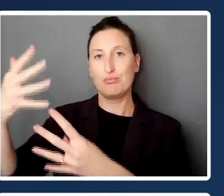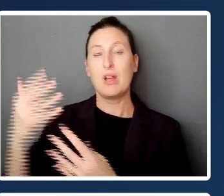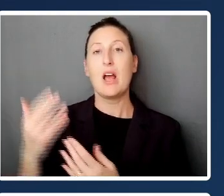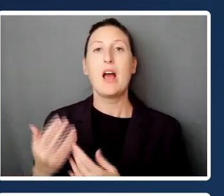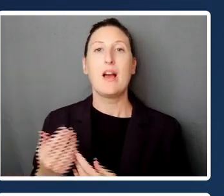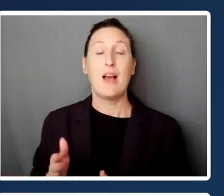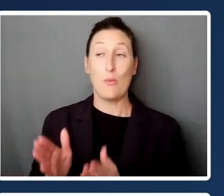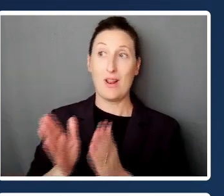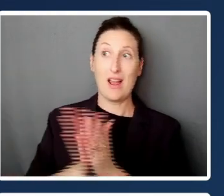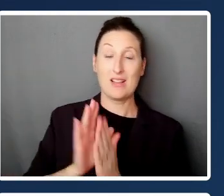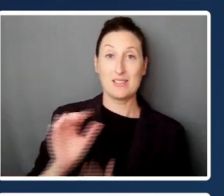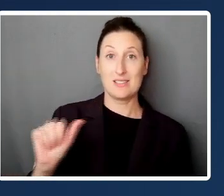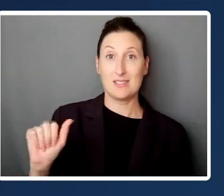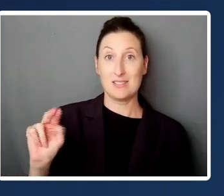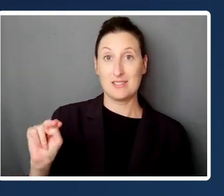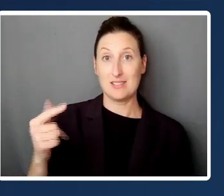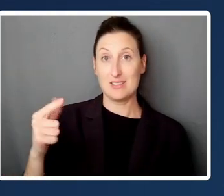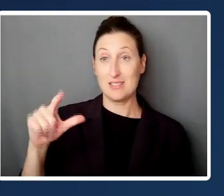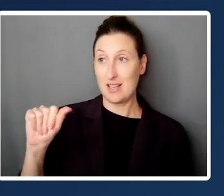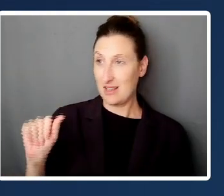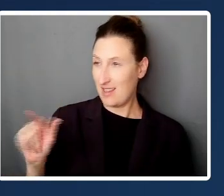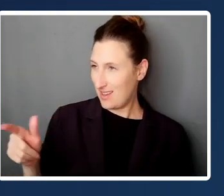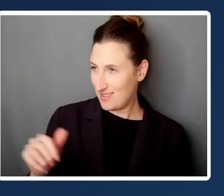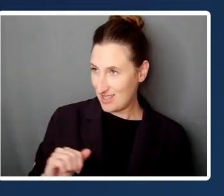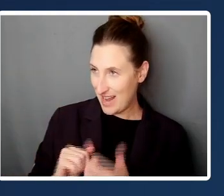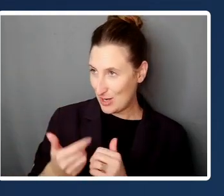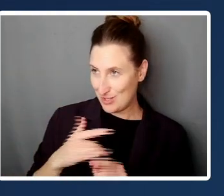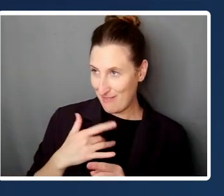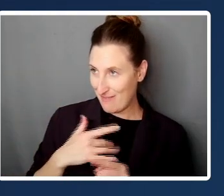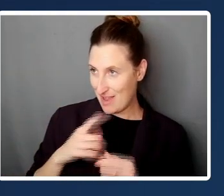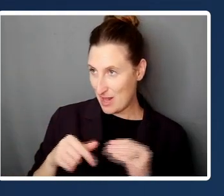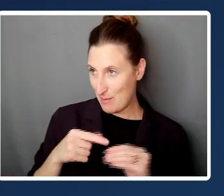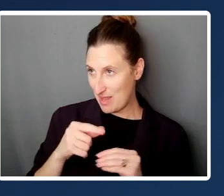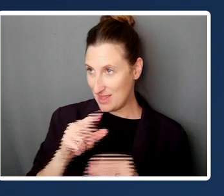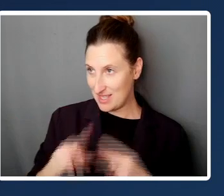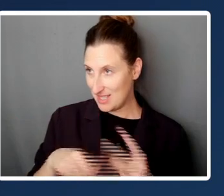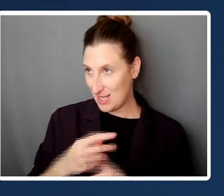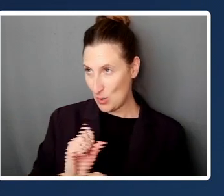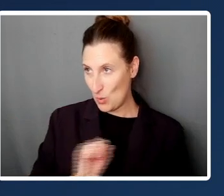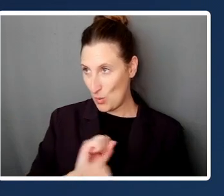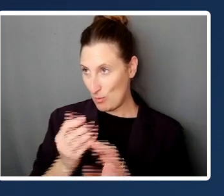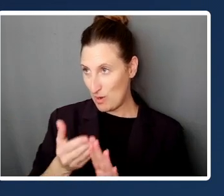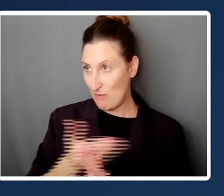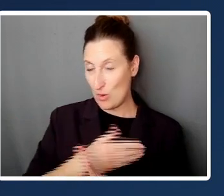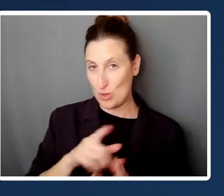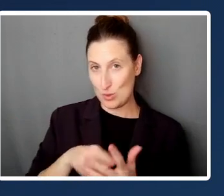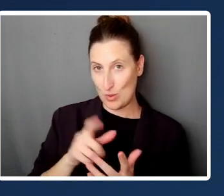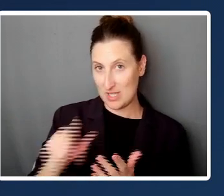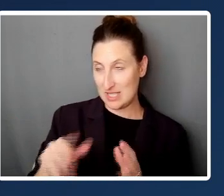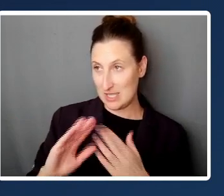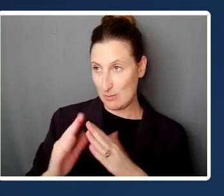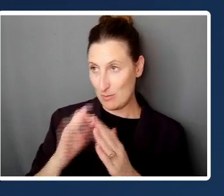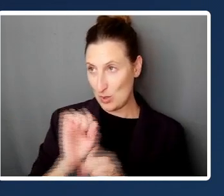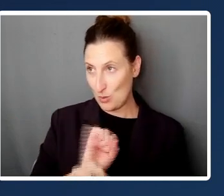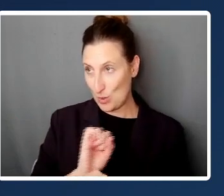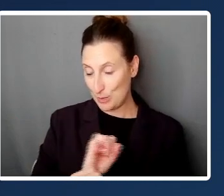did you feel about this type of work before you started the YIRA project or this community work? Angela Barrera: Thanks for asking, Kim. I mean, I